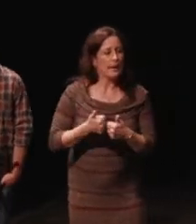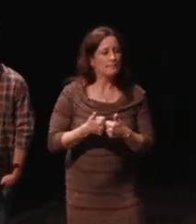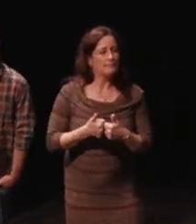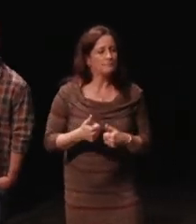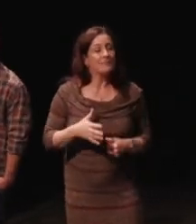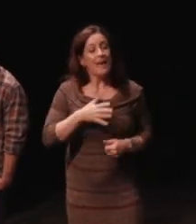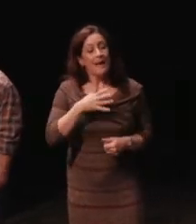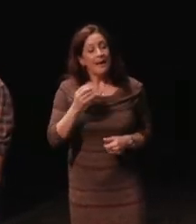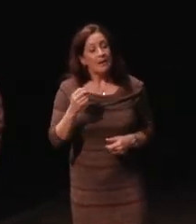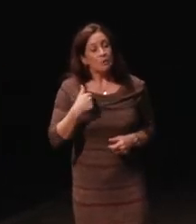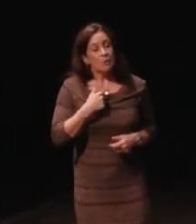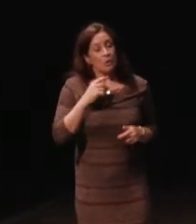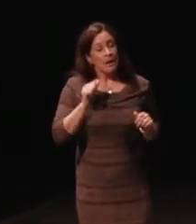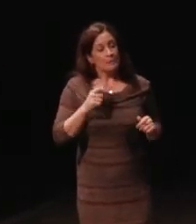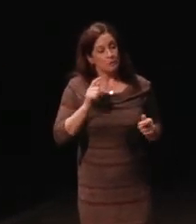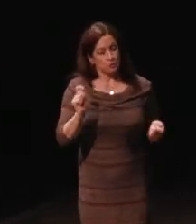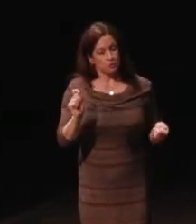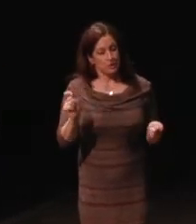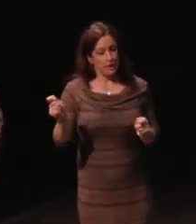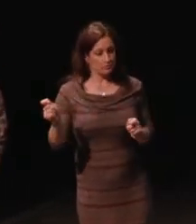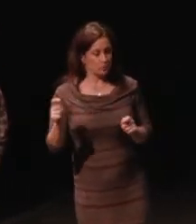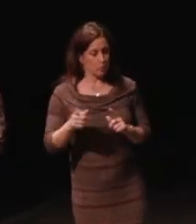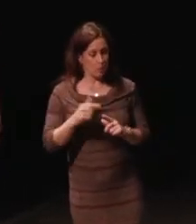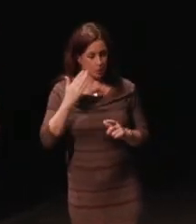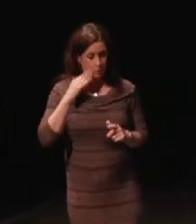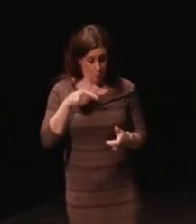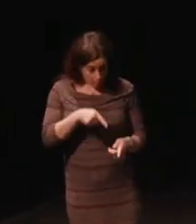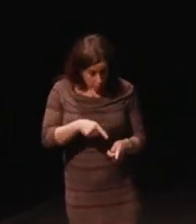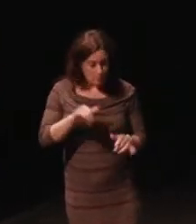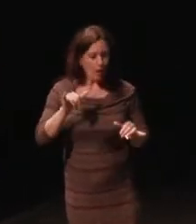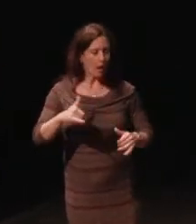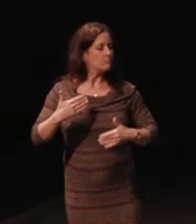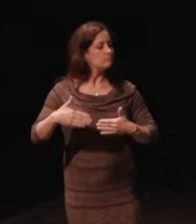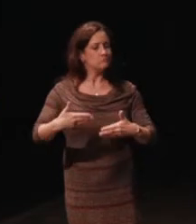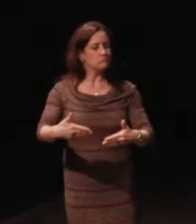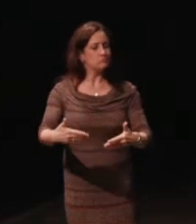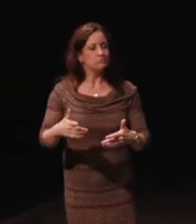And we were able to change that once we knew where it is,